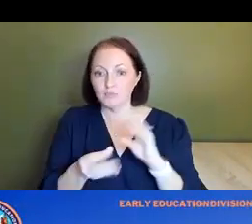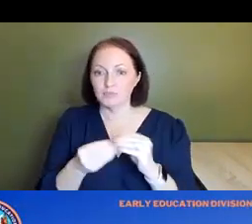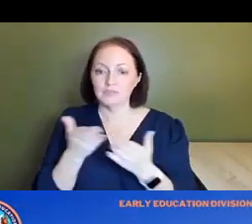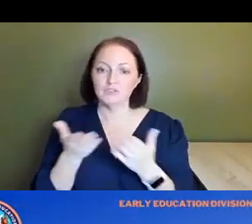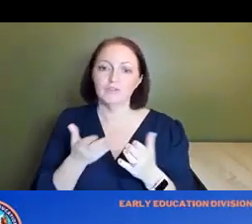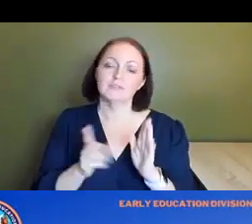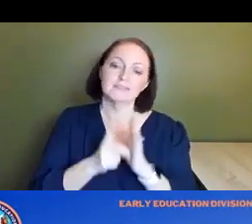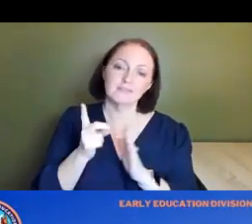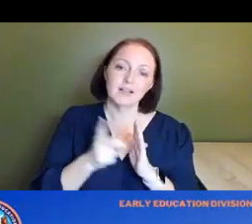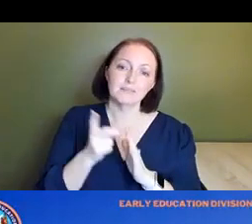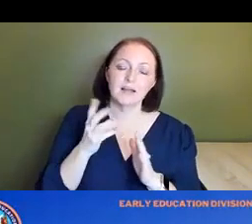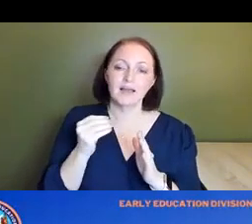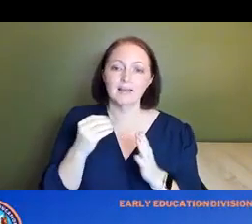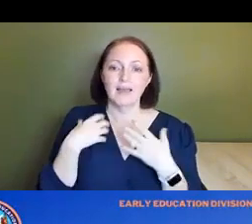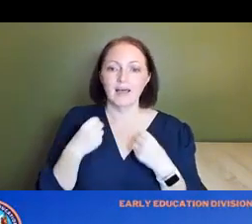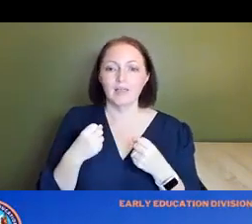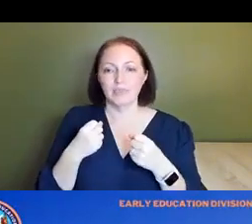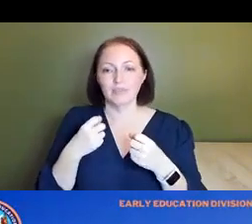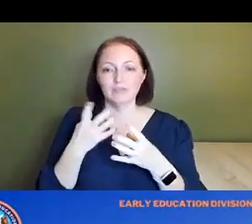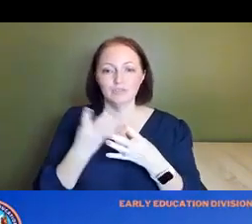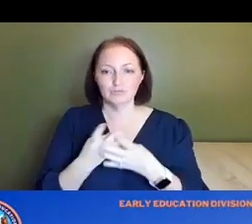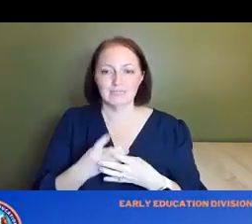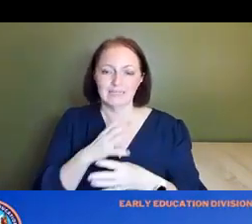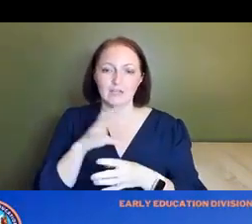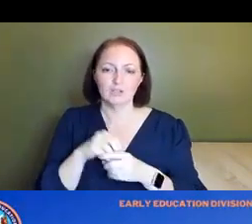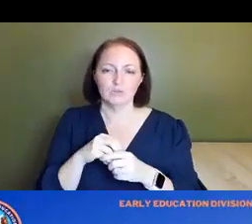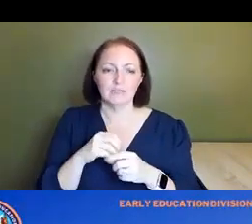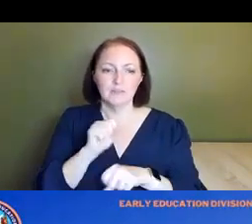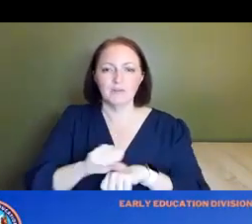as developmental and health screenings that are included in the performance standards